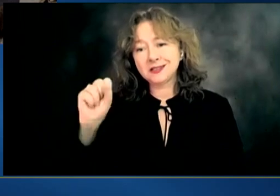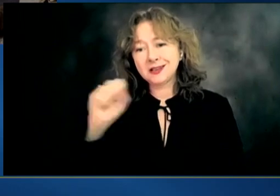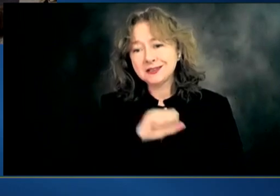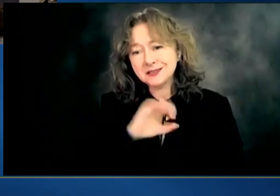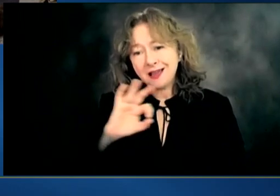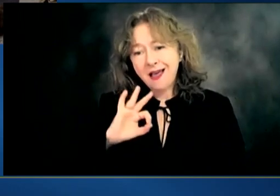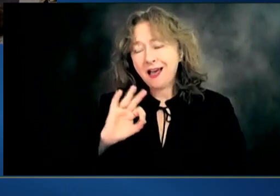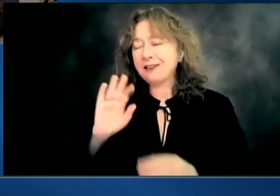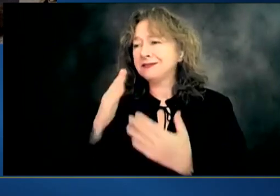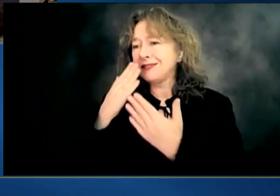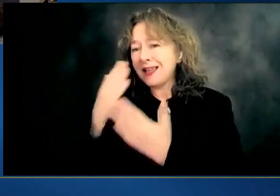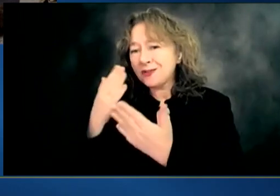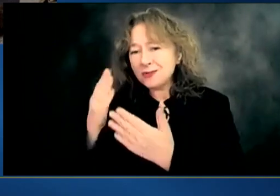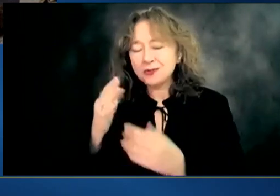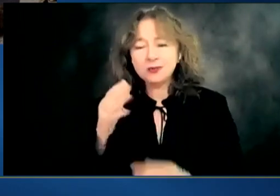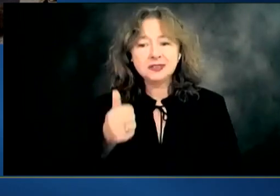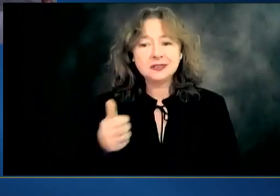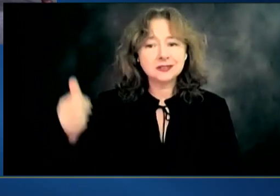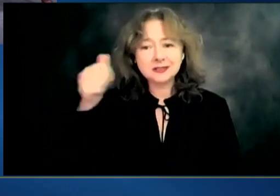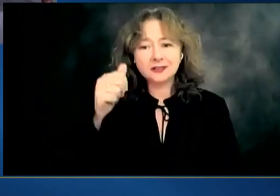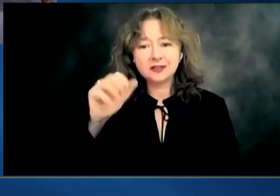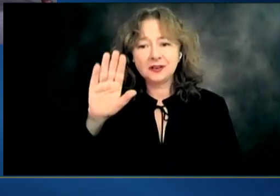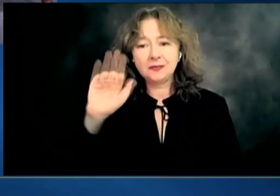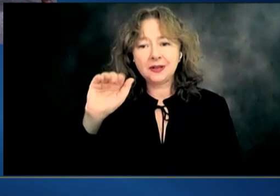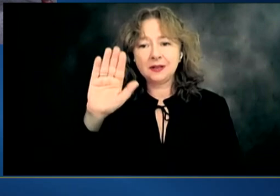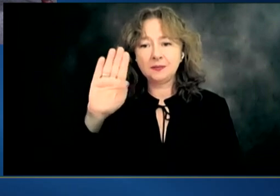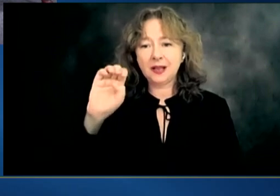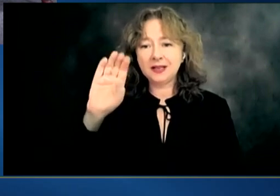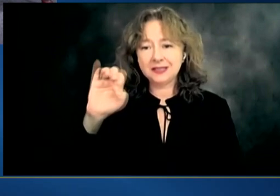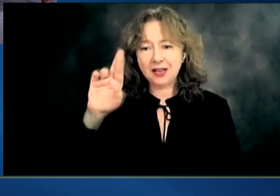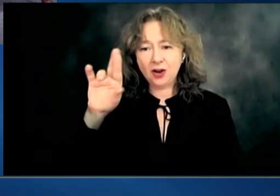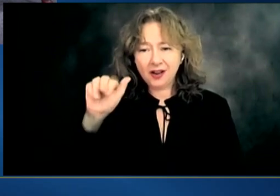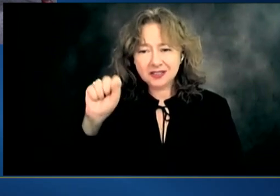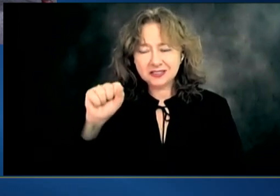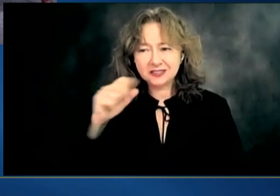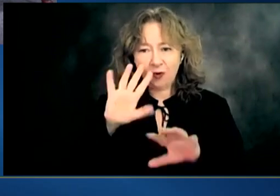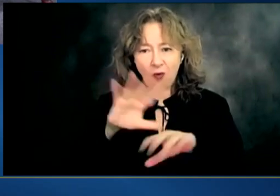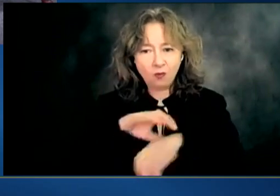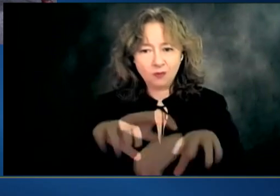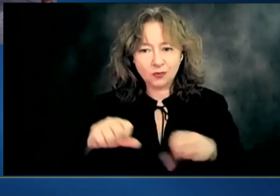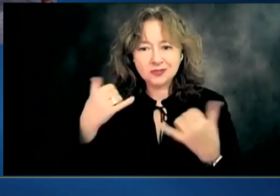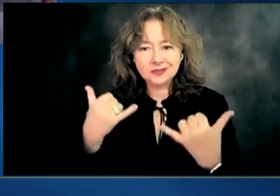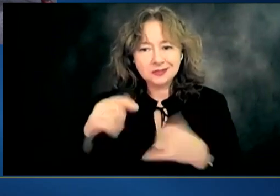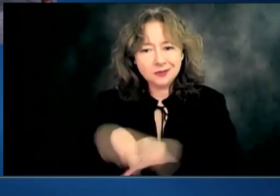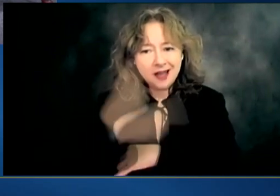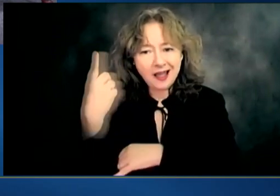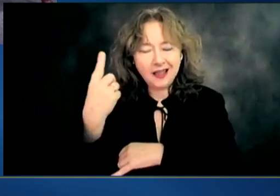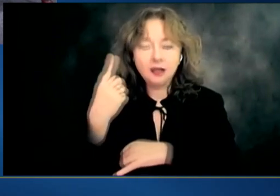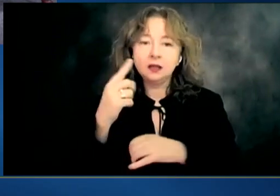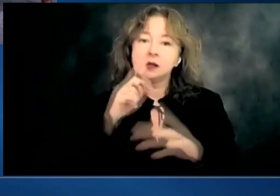Secretary Becerra for putting this event on today. It's very important that we educate the community